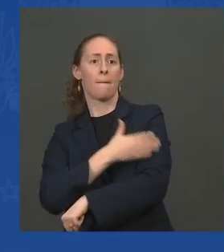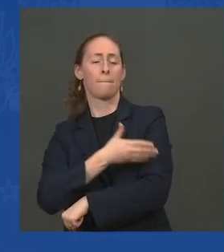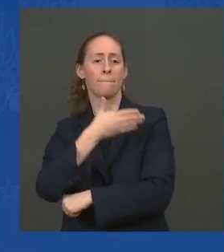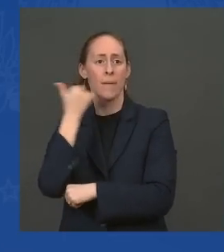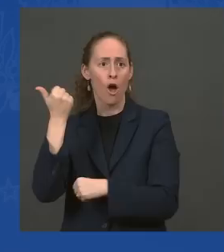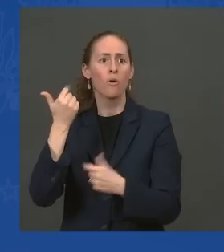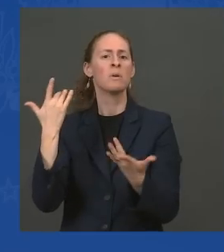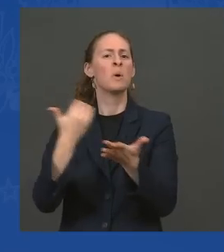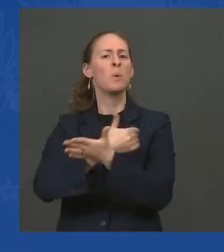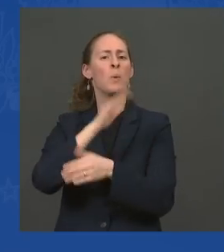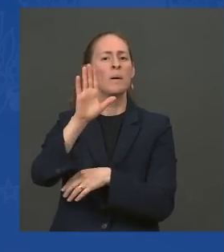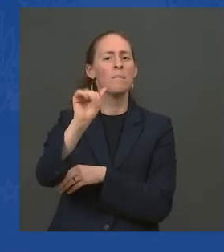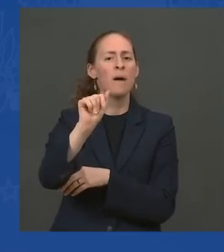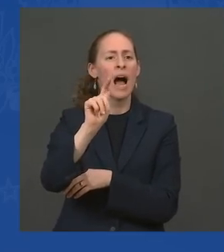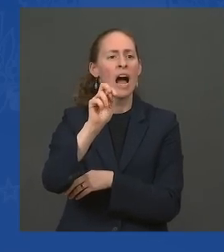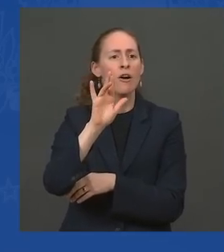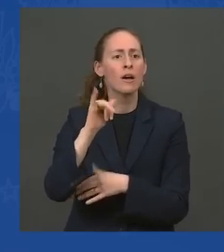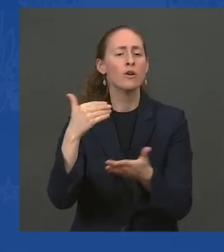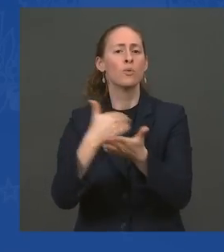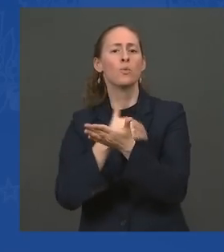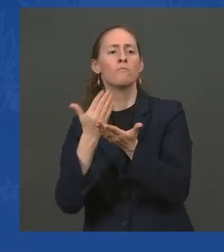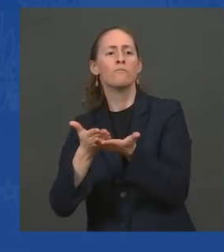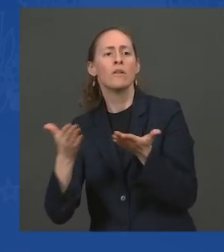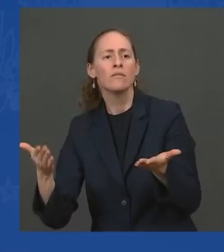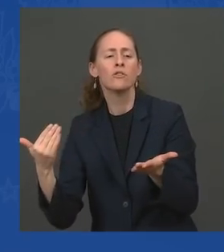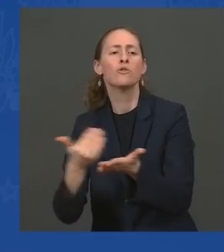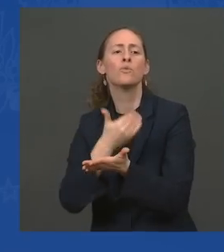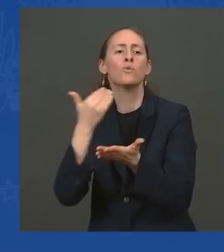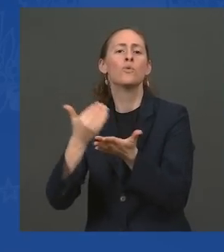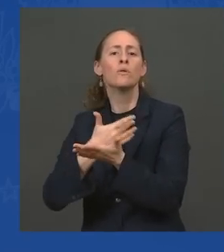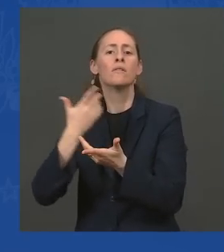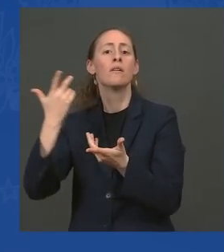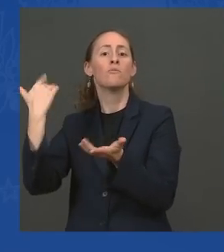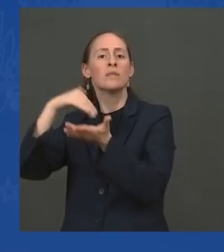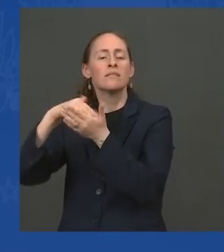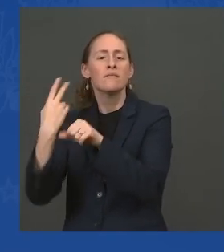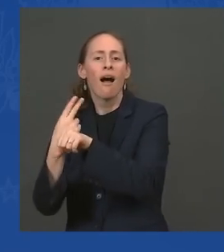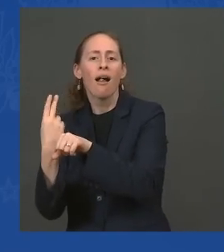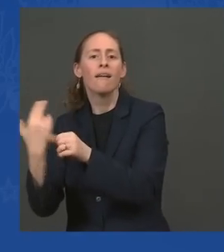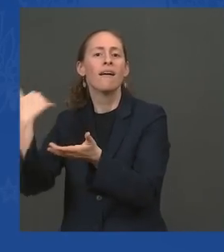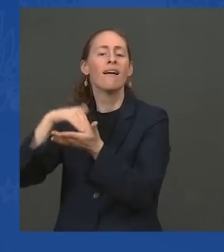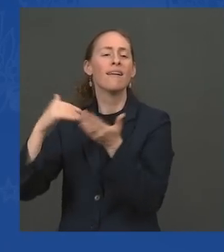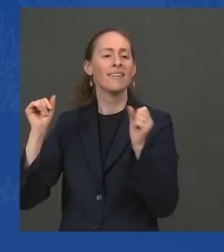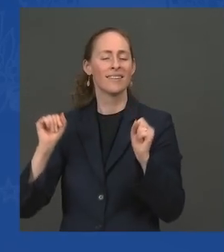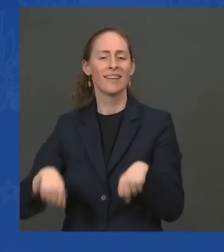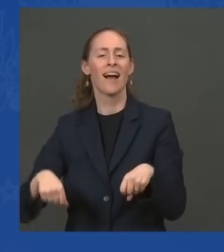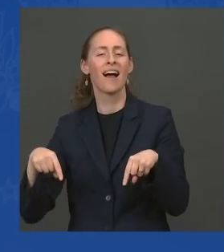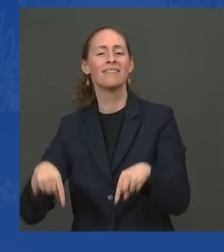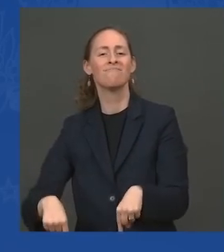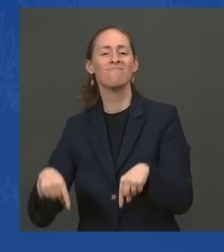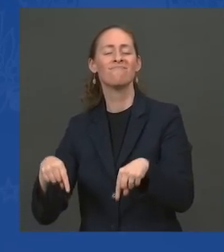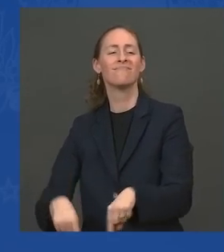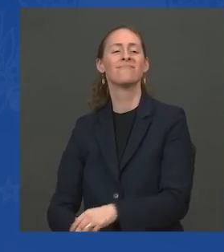and parts production and recycling; boosting the manufacturing of clean vehicles with new loans and new tax credits;